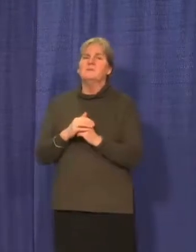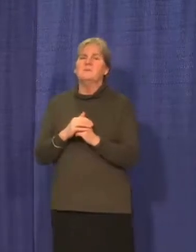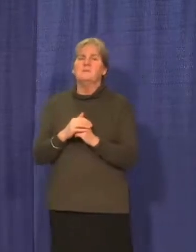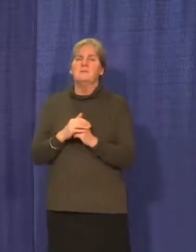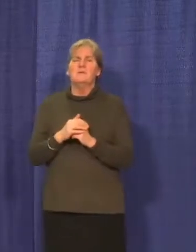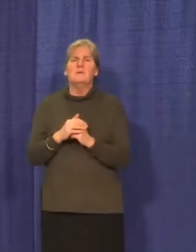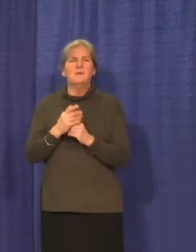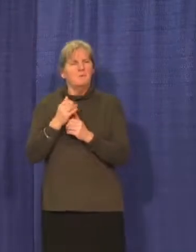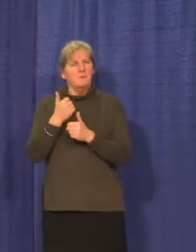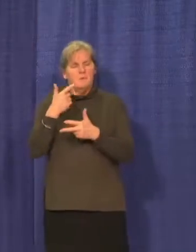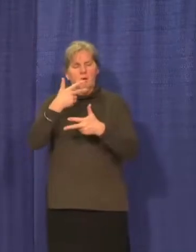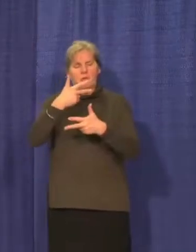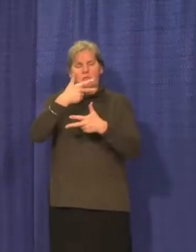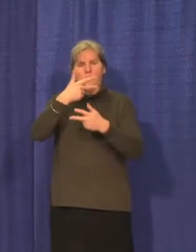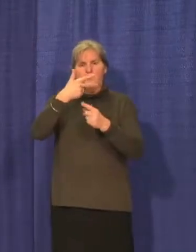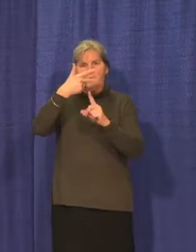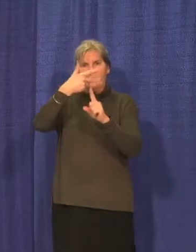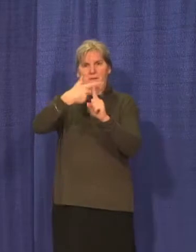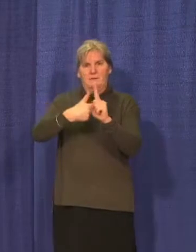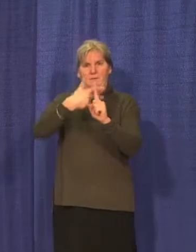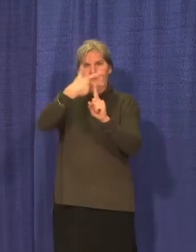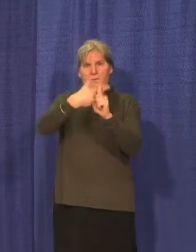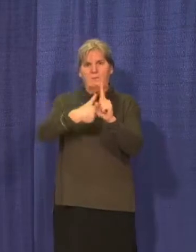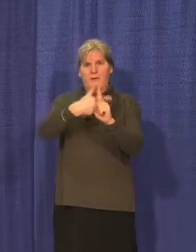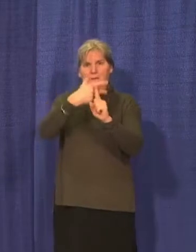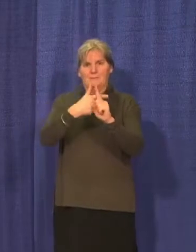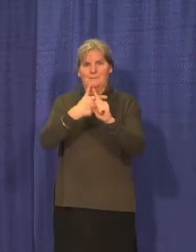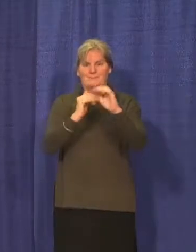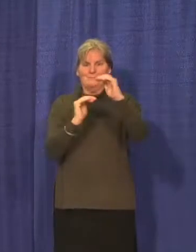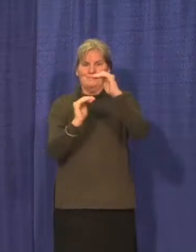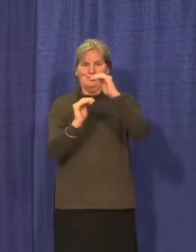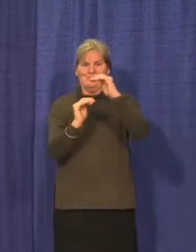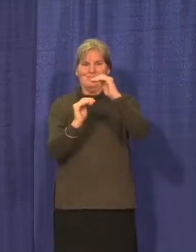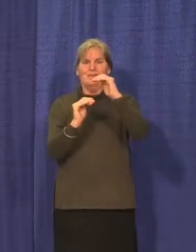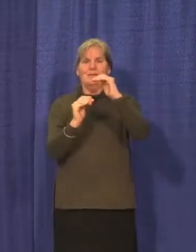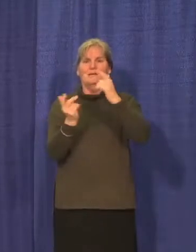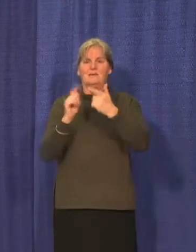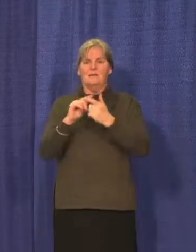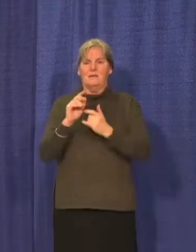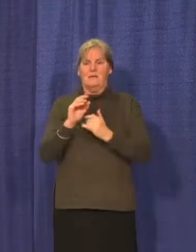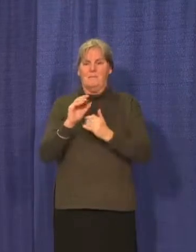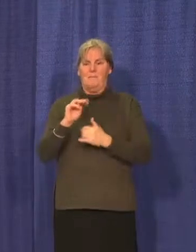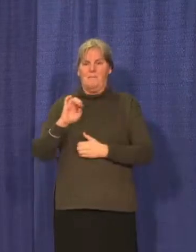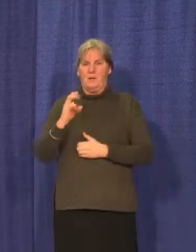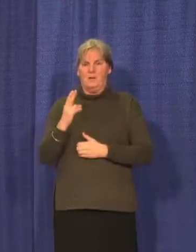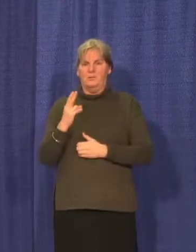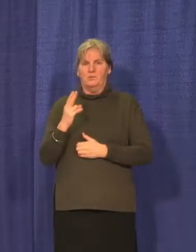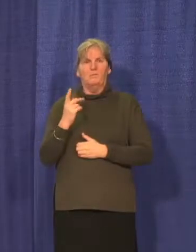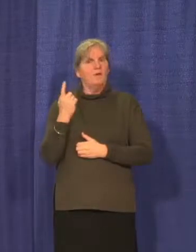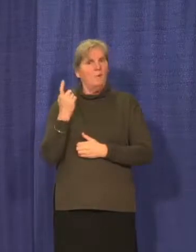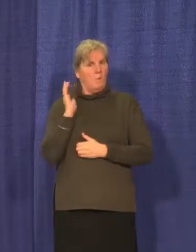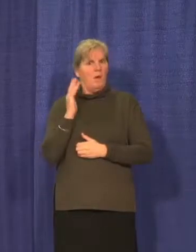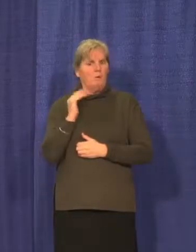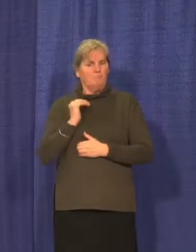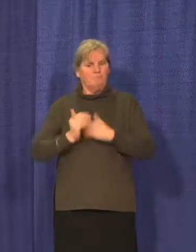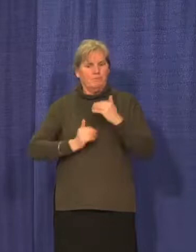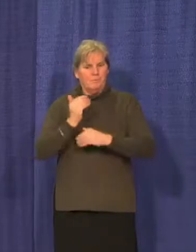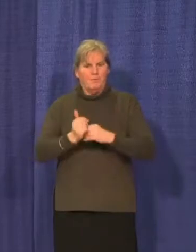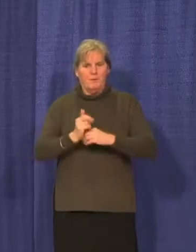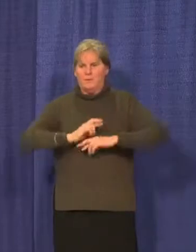the three-month window as quickly as possible. The reason why we can say that is because of the amazing work the teams have done to be ready